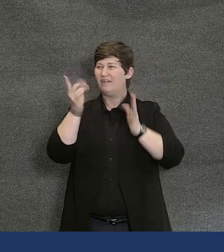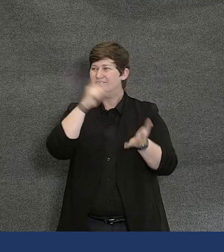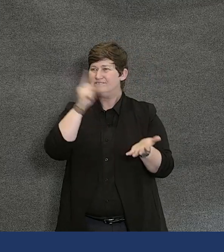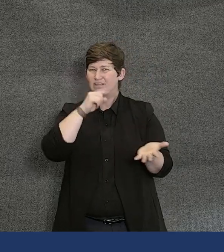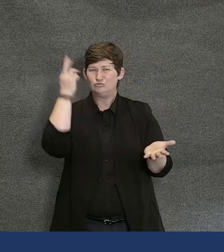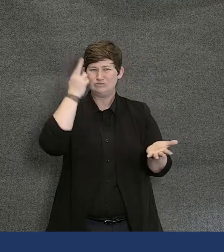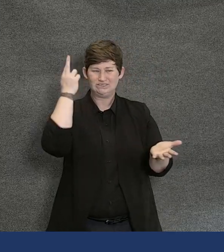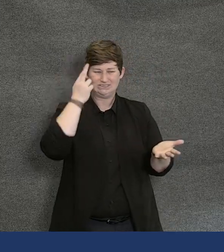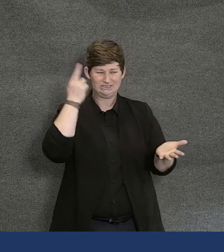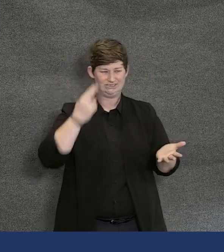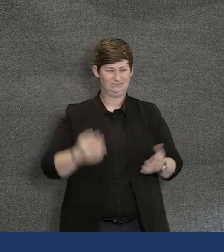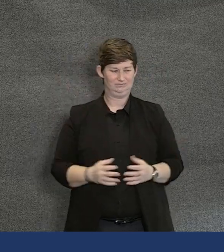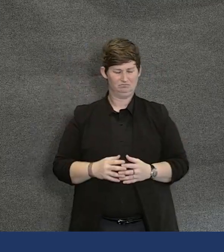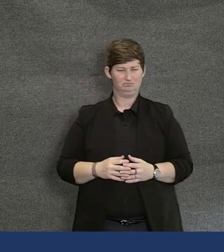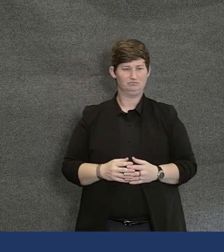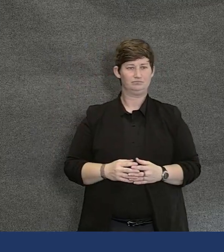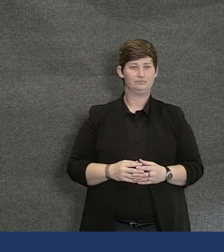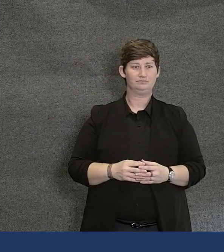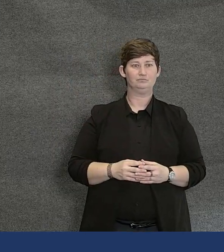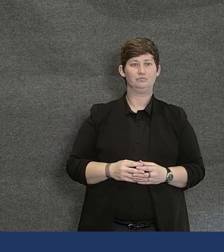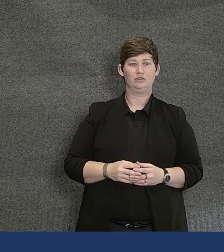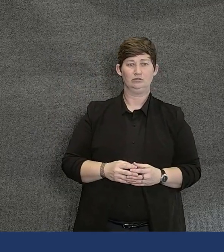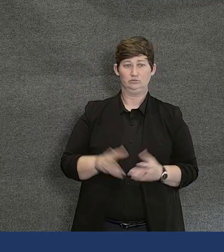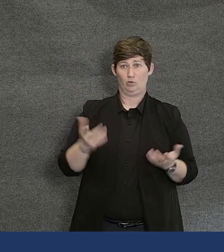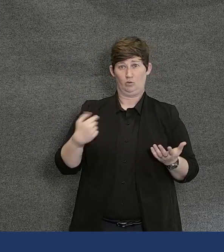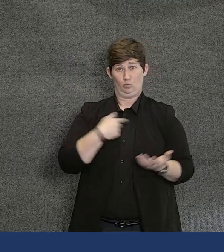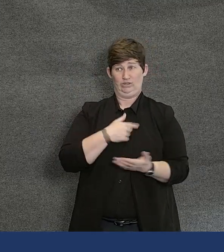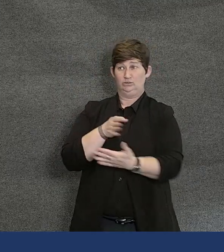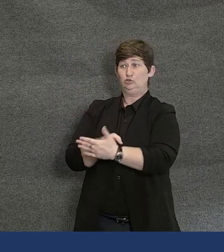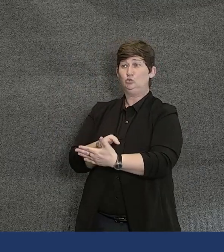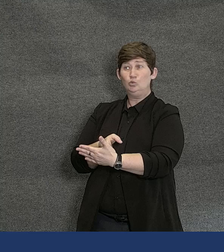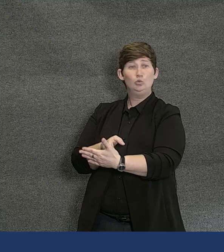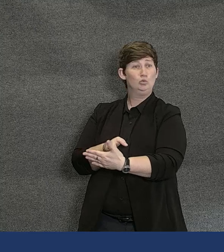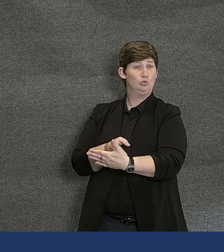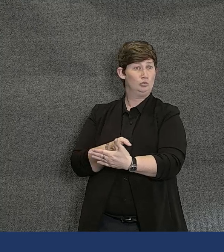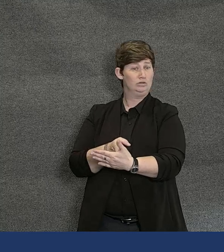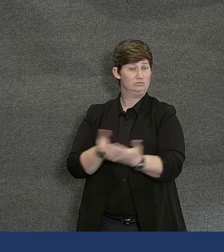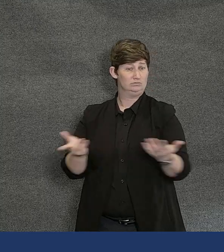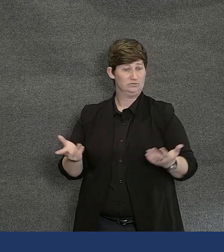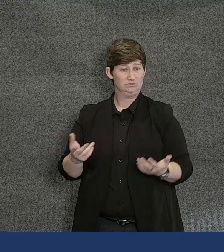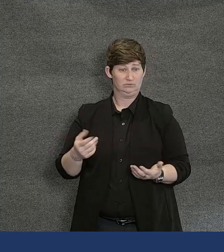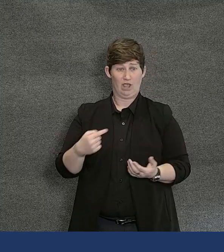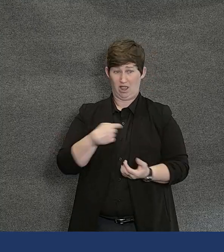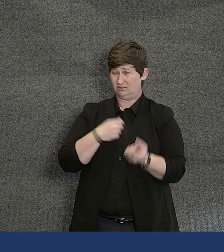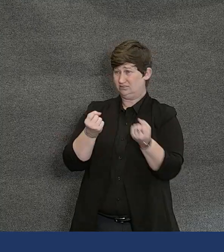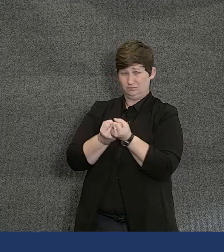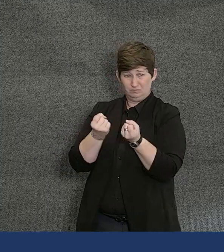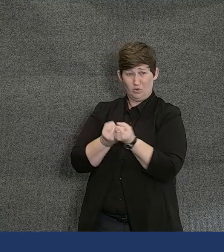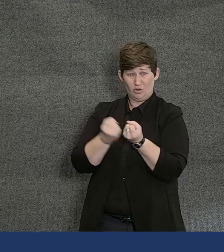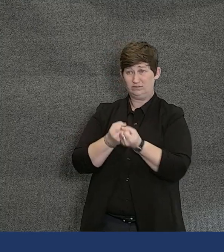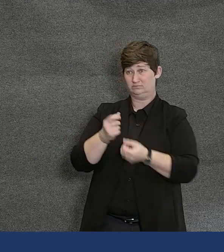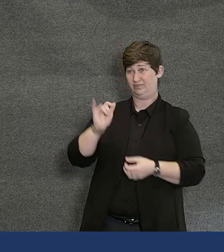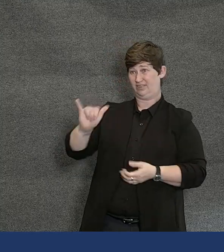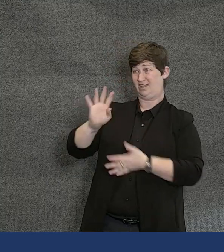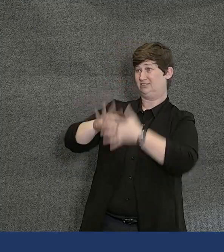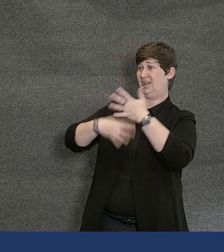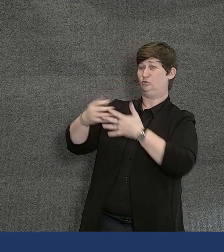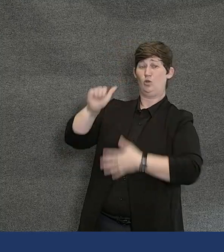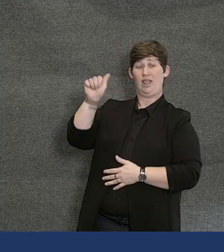We went to court. I believe in Schedule A. I believe it levels the playing field to give people with disabilities